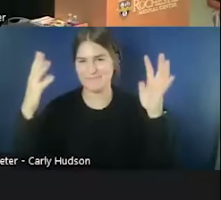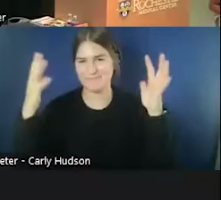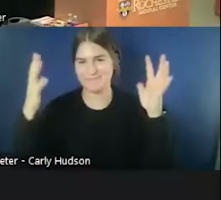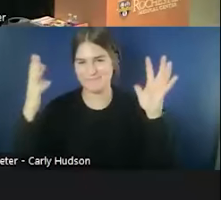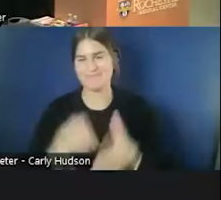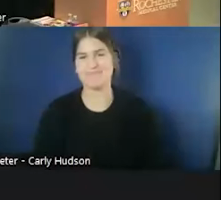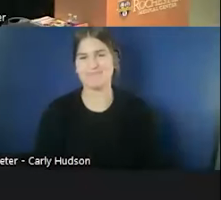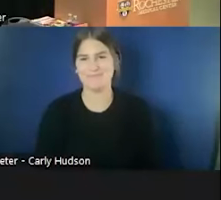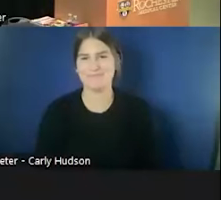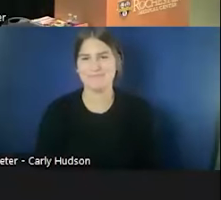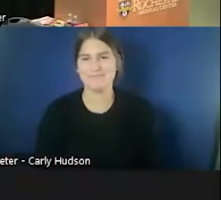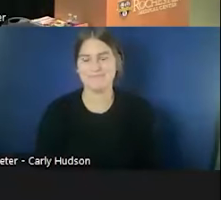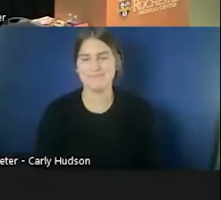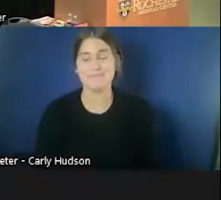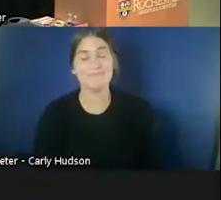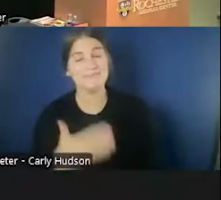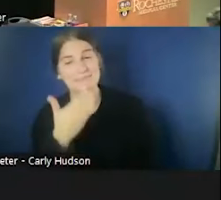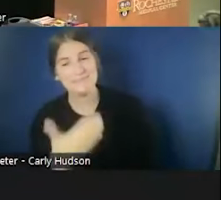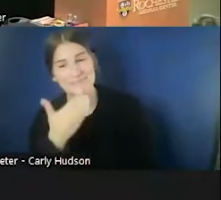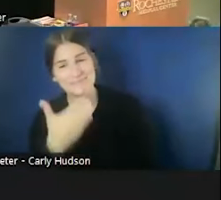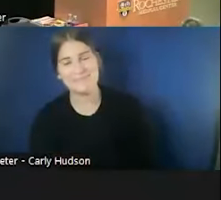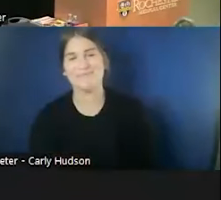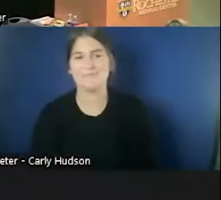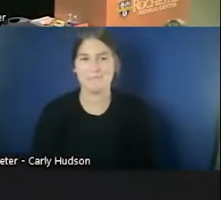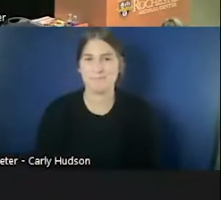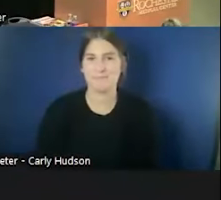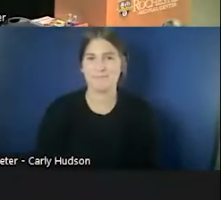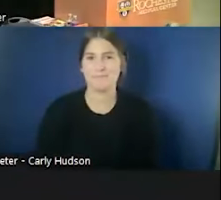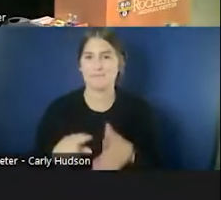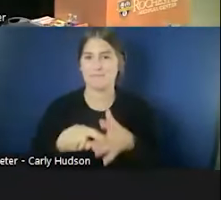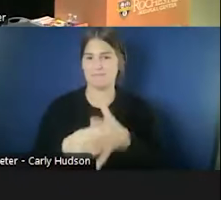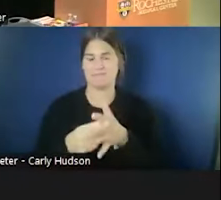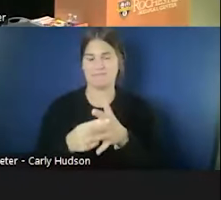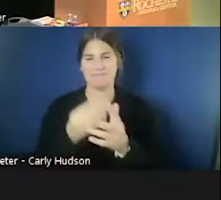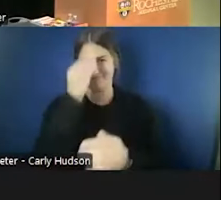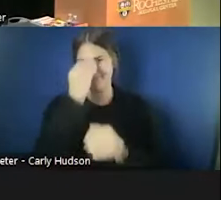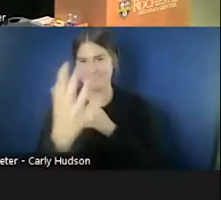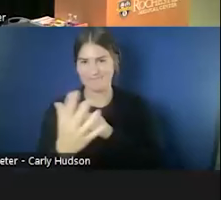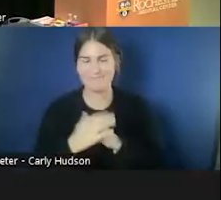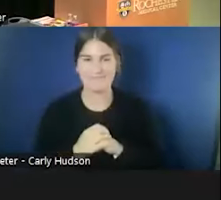thank you thank you thank you uh I got to start off by saying uh you know I'm just a kid from the